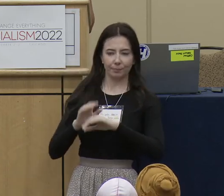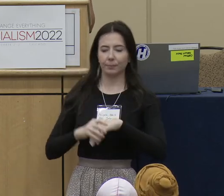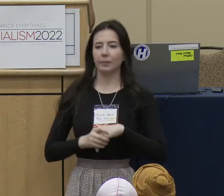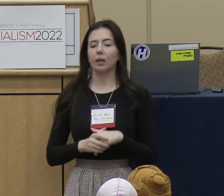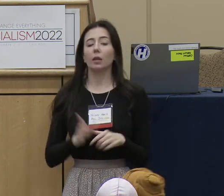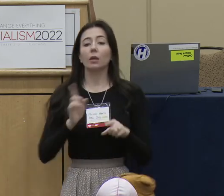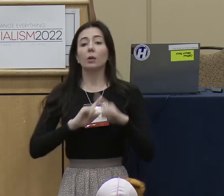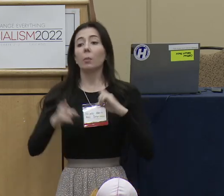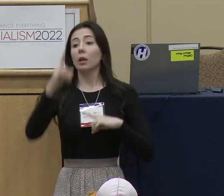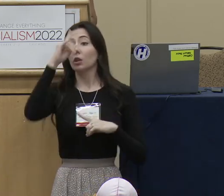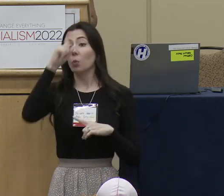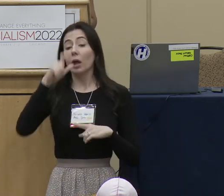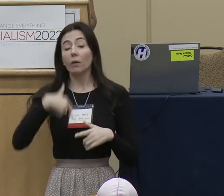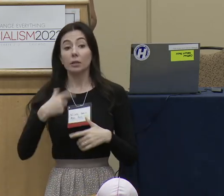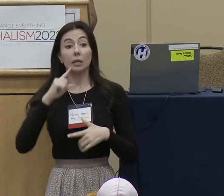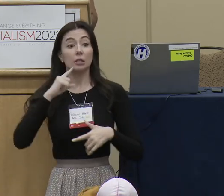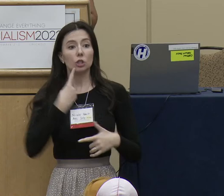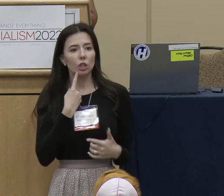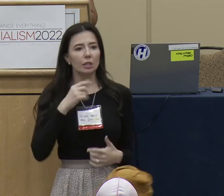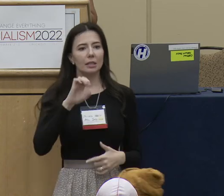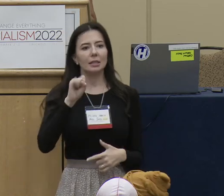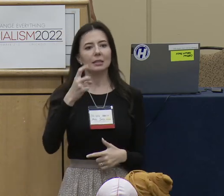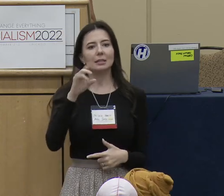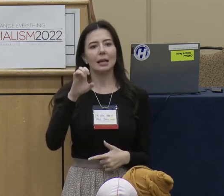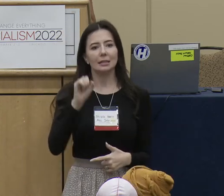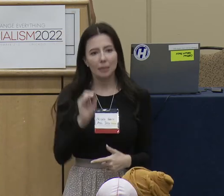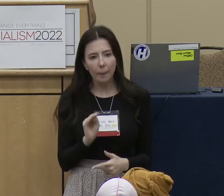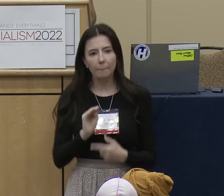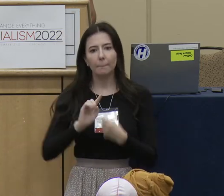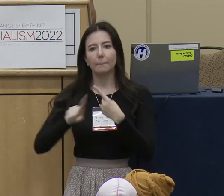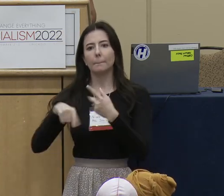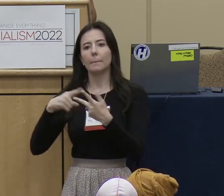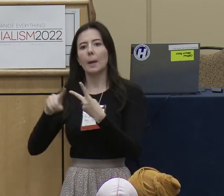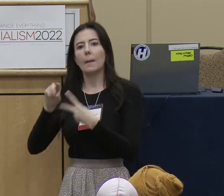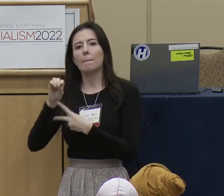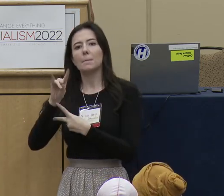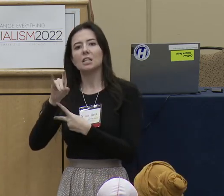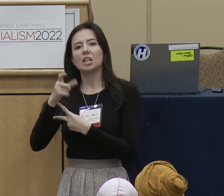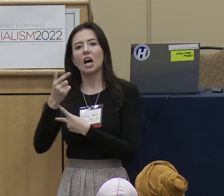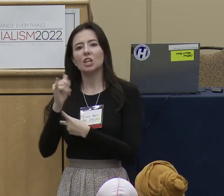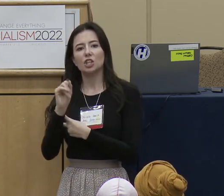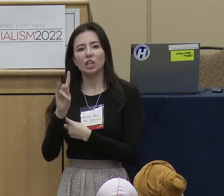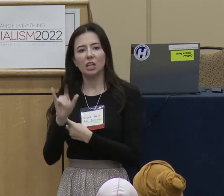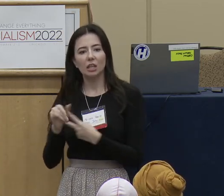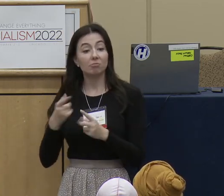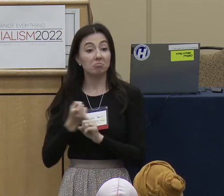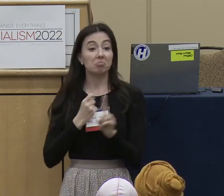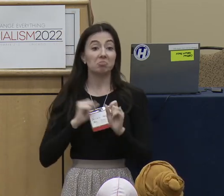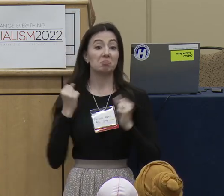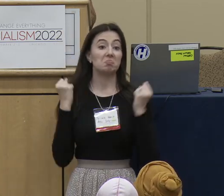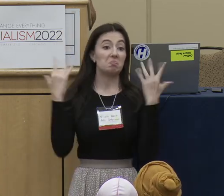for us . But I do think we have to take seriously the sexist,